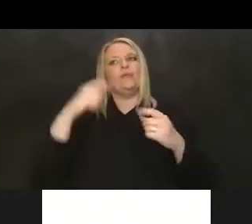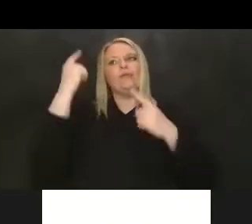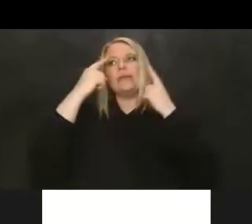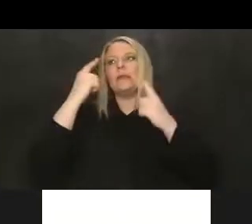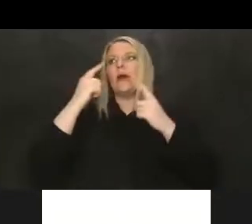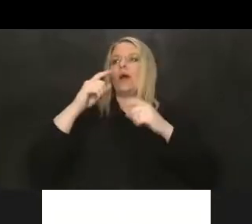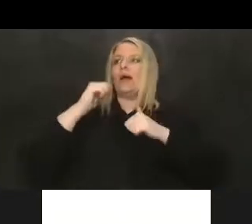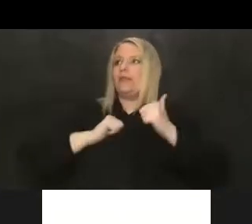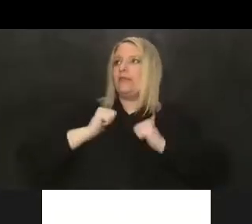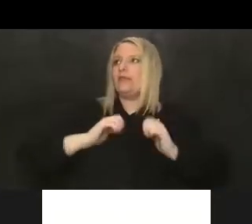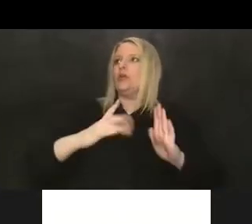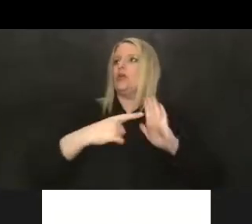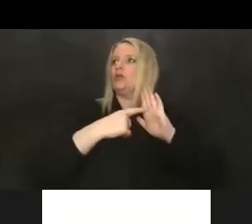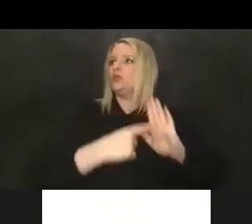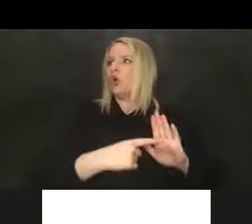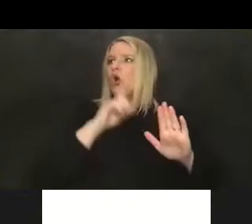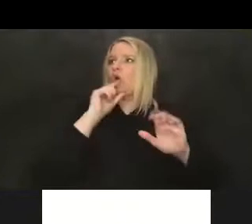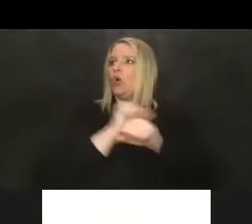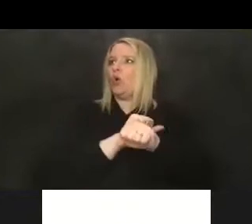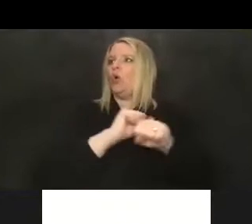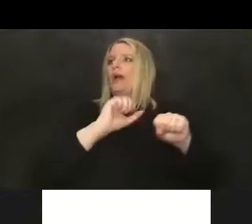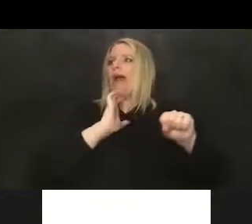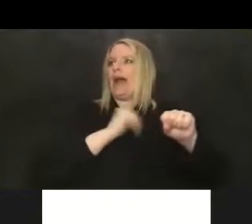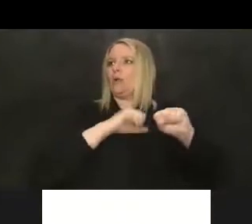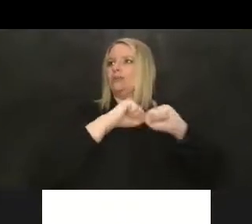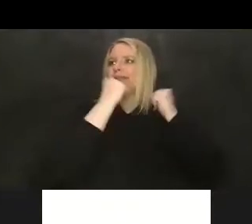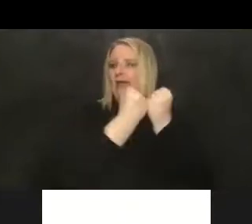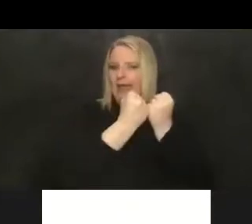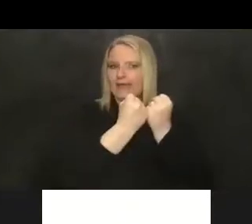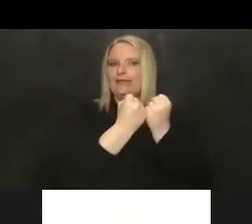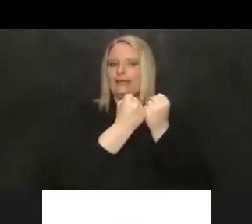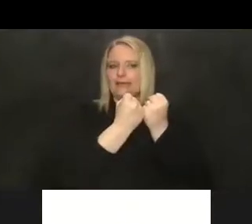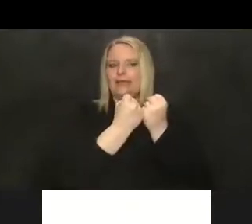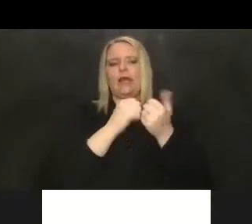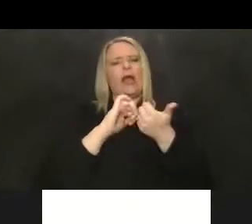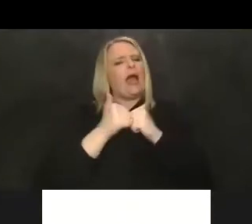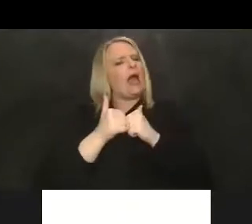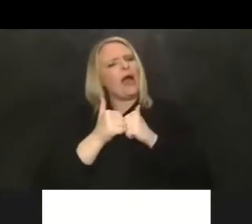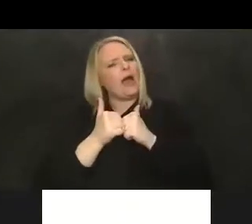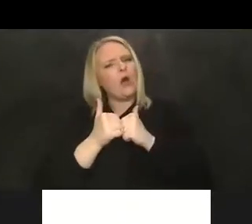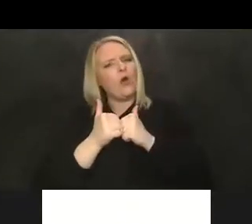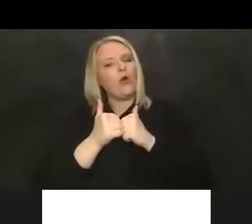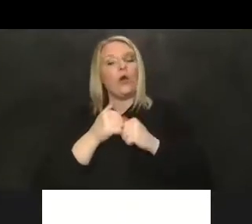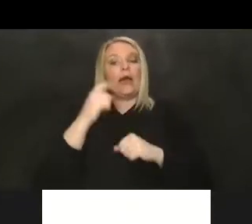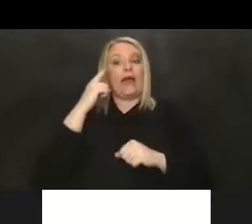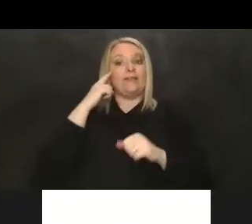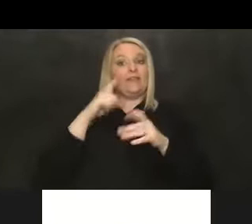reflective of the society that we live in, right? How do we do that well, I think it starts with